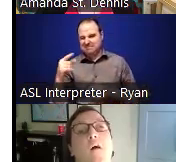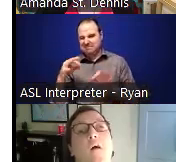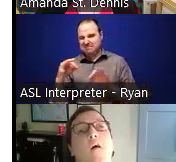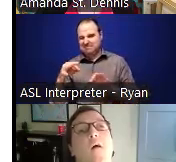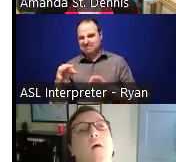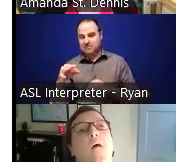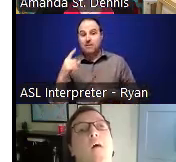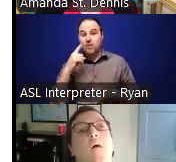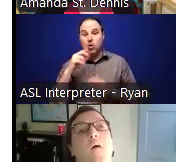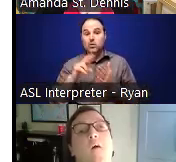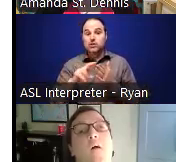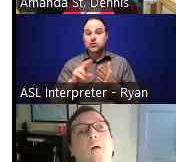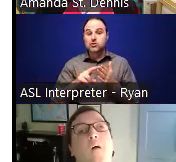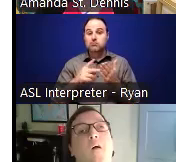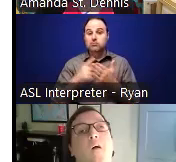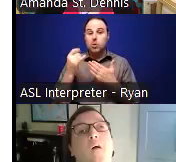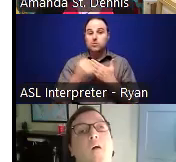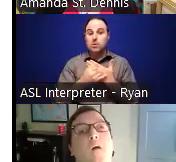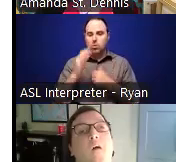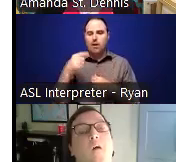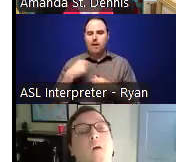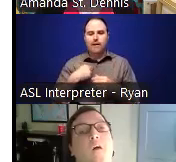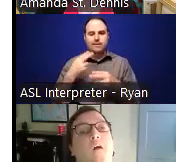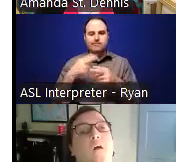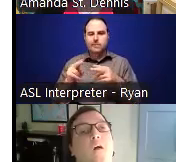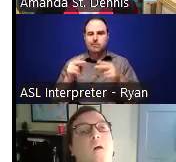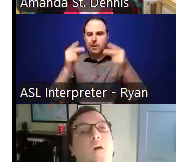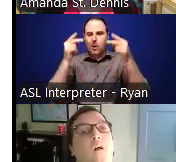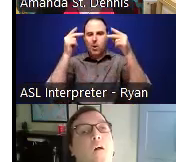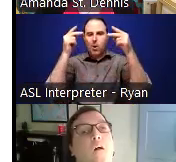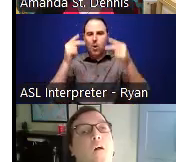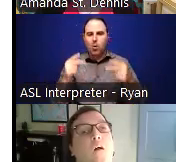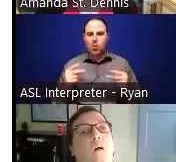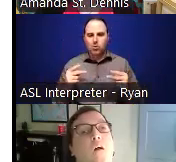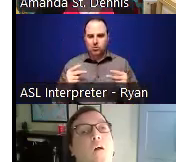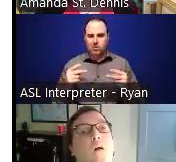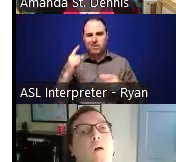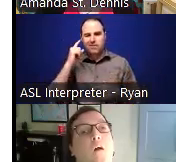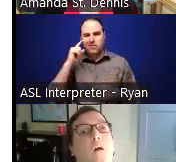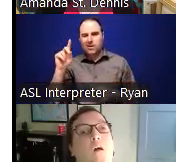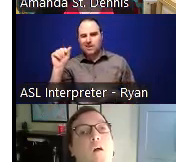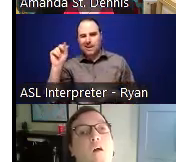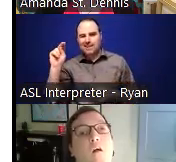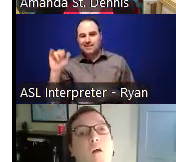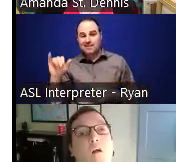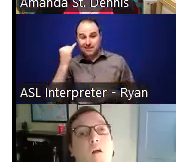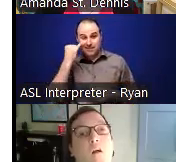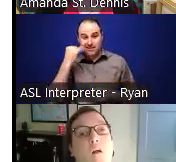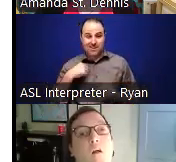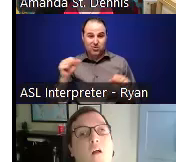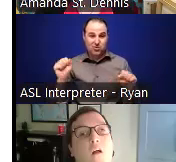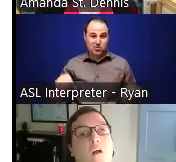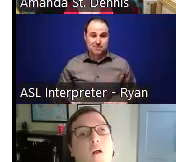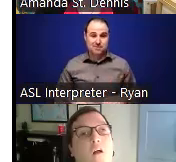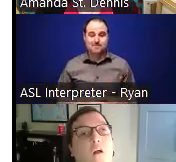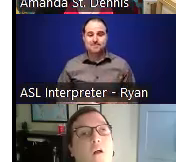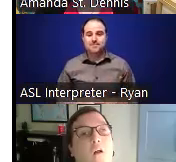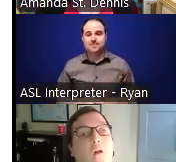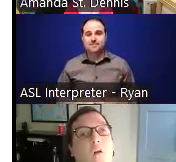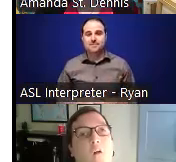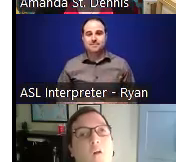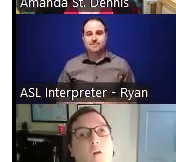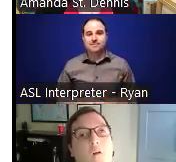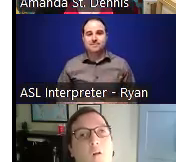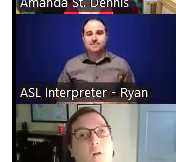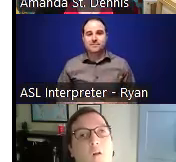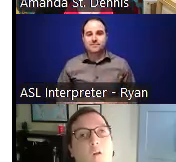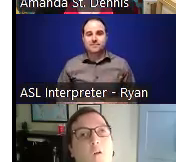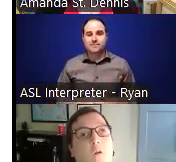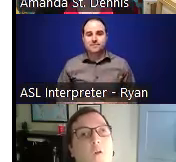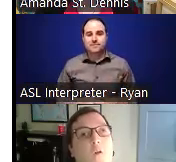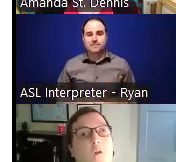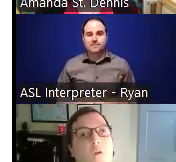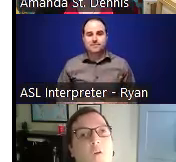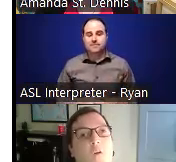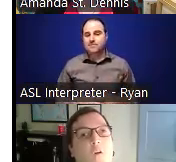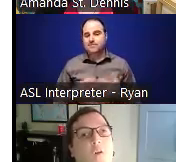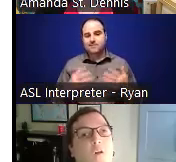go through and code a document for Danny if I was able to. So another thing that we would